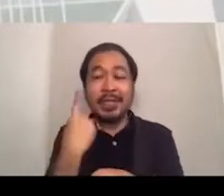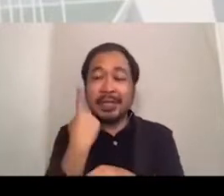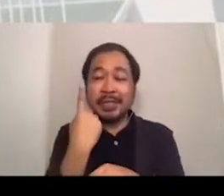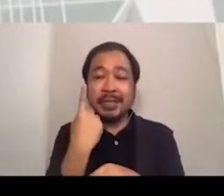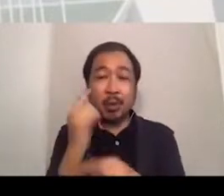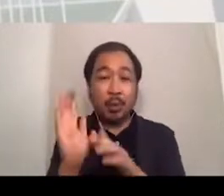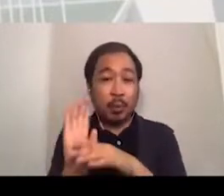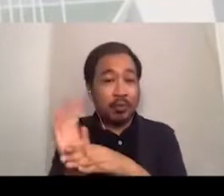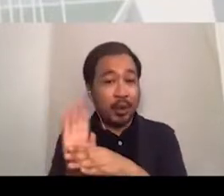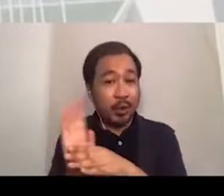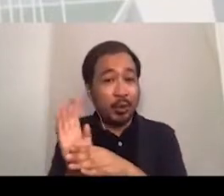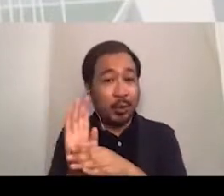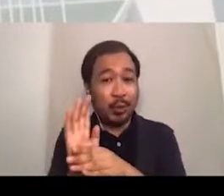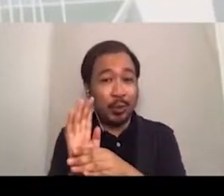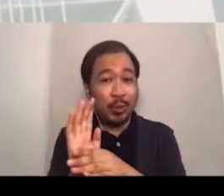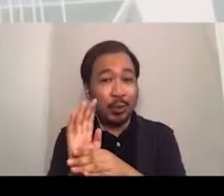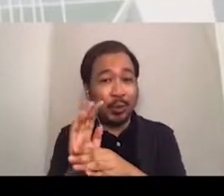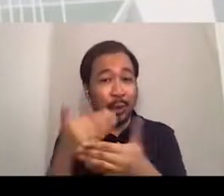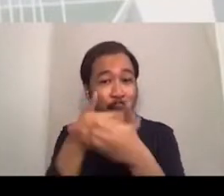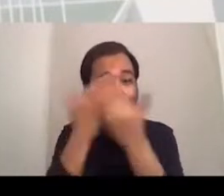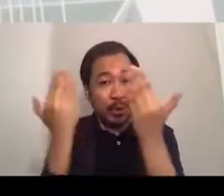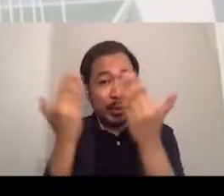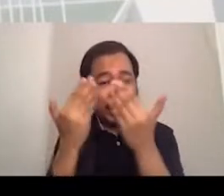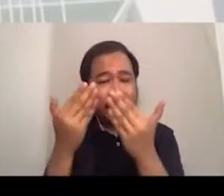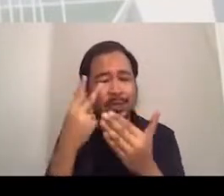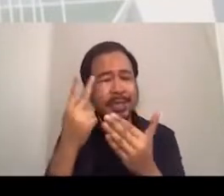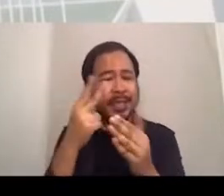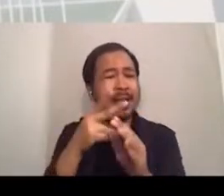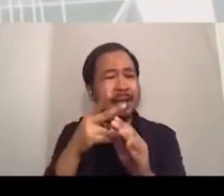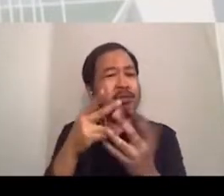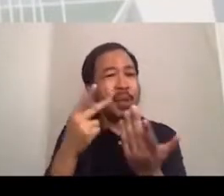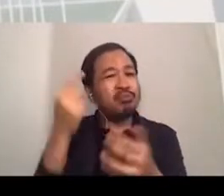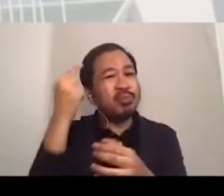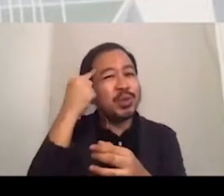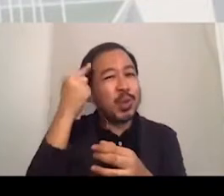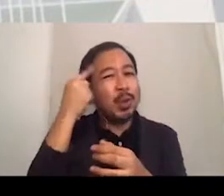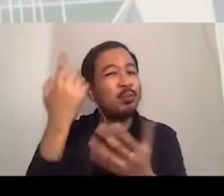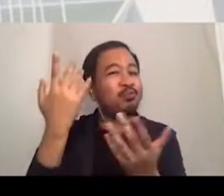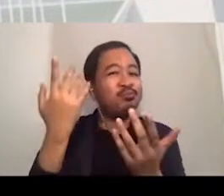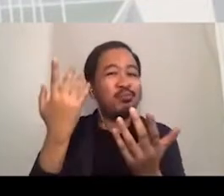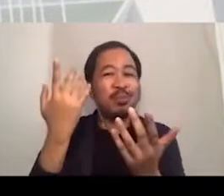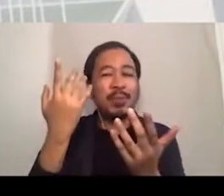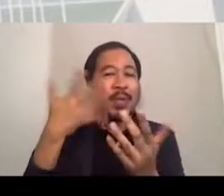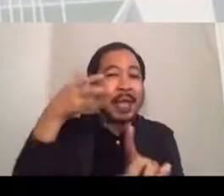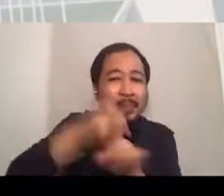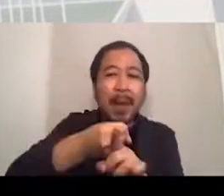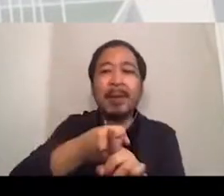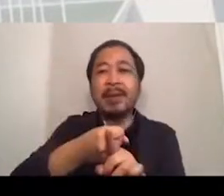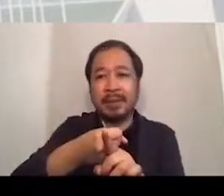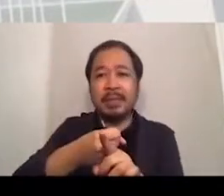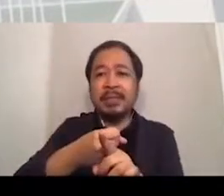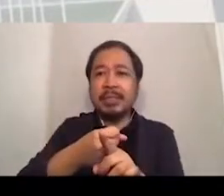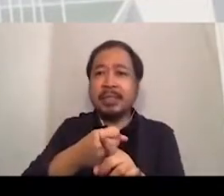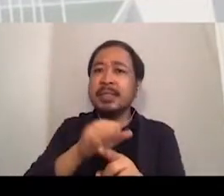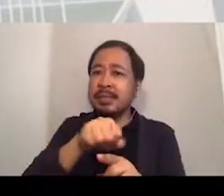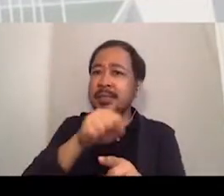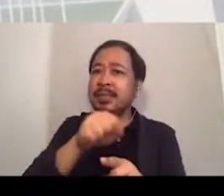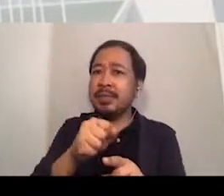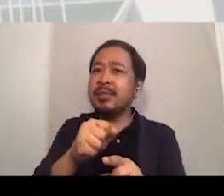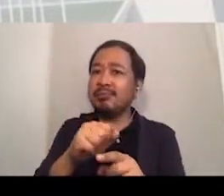And how do we indeed respond to these? And it’s not always a question of technology, so thank you for reminding us of that.